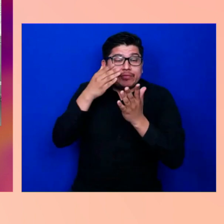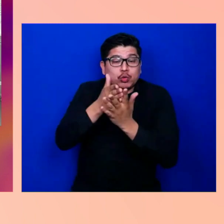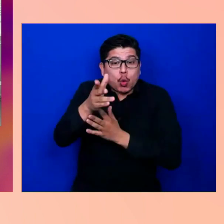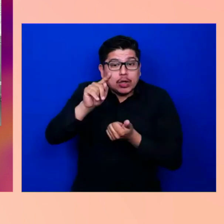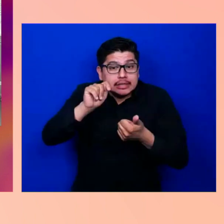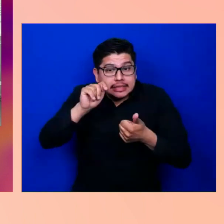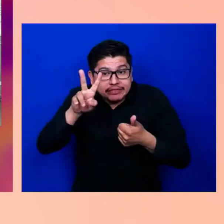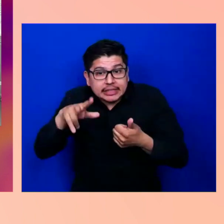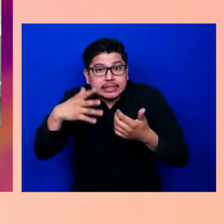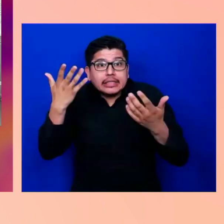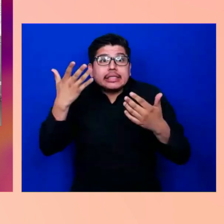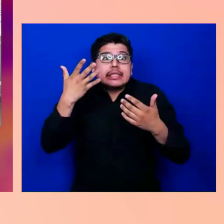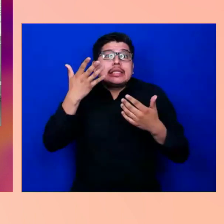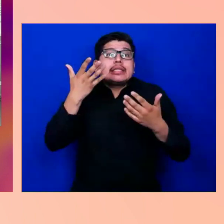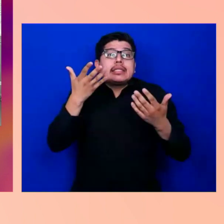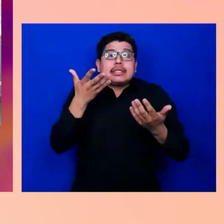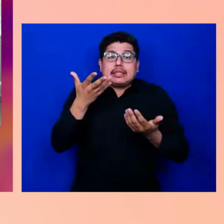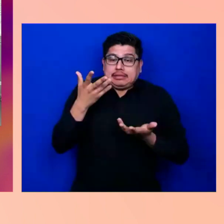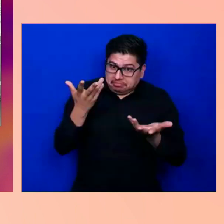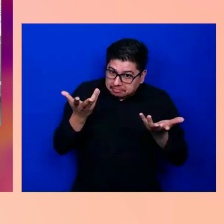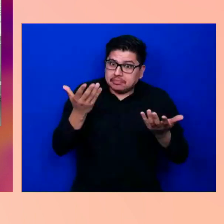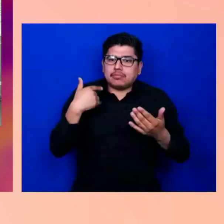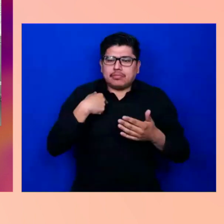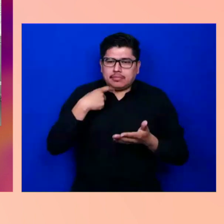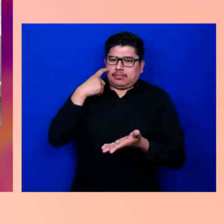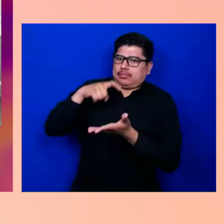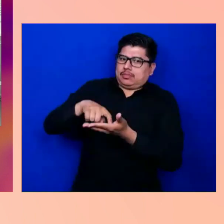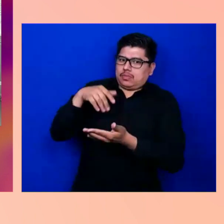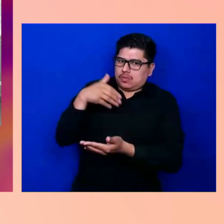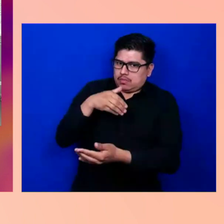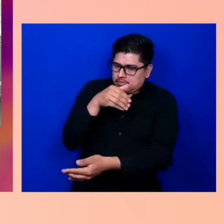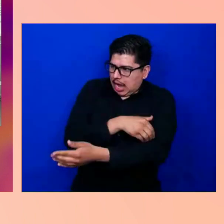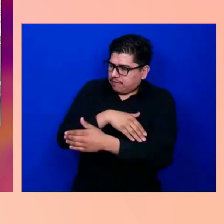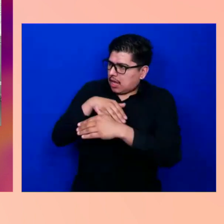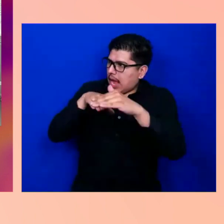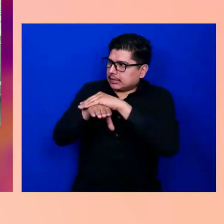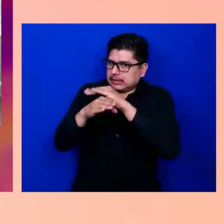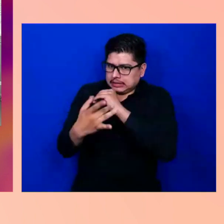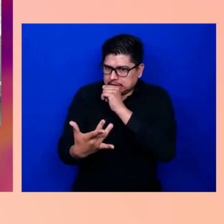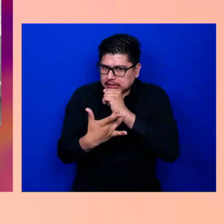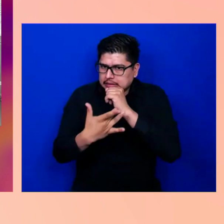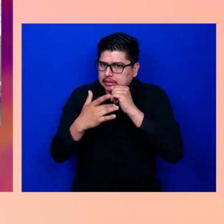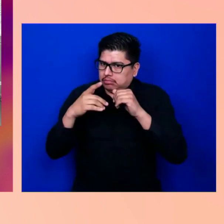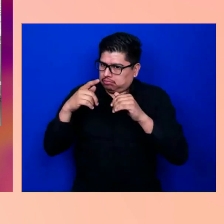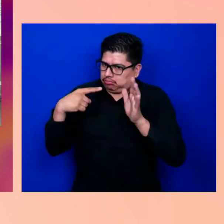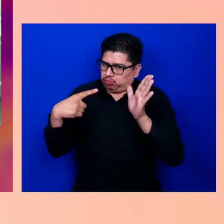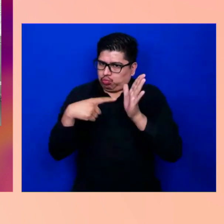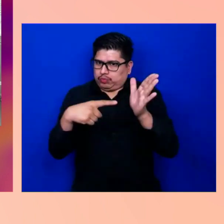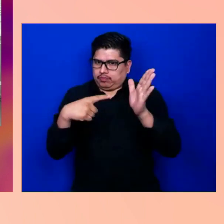accessible technology represents as an equalizing force that has not yet been fully realized.